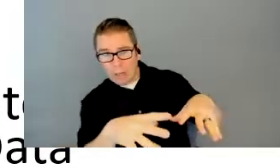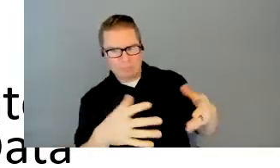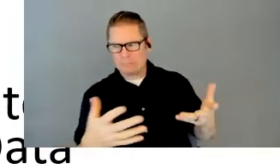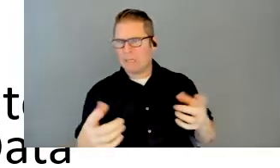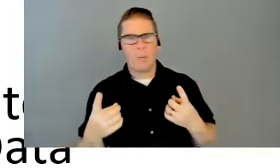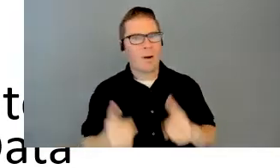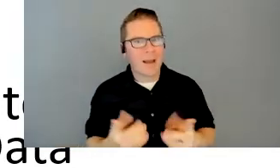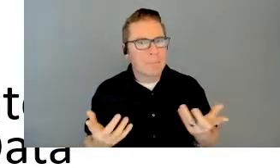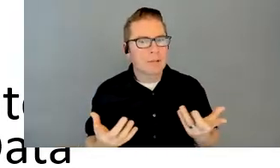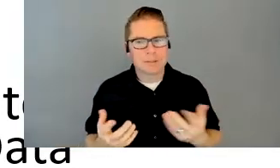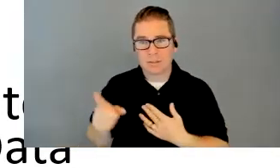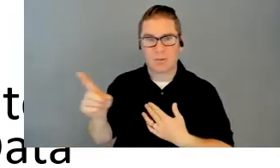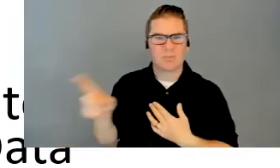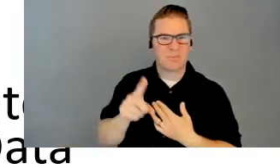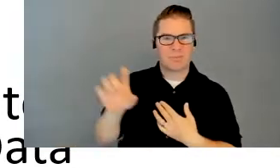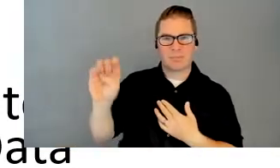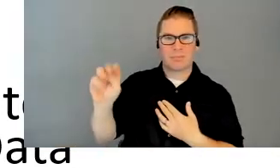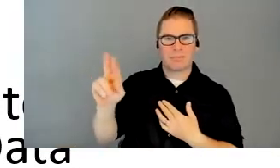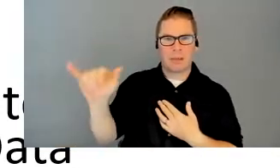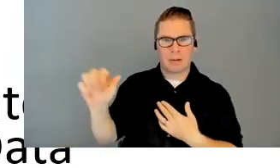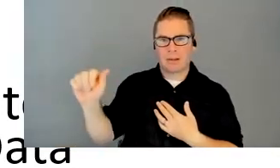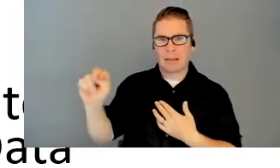I just wanted to make sure that we understand